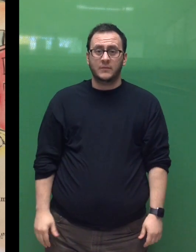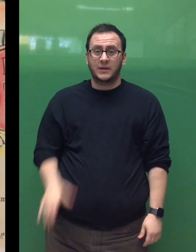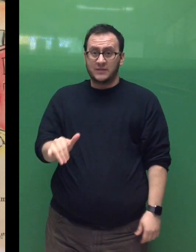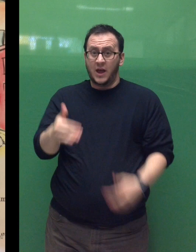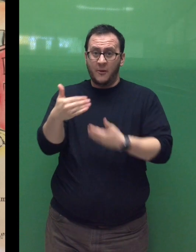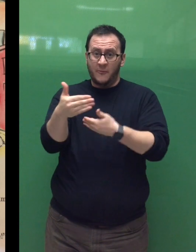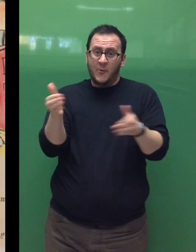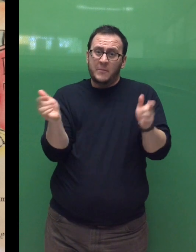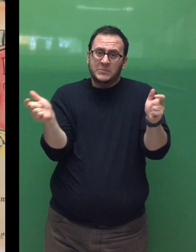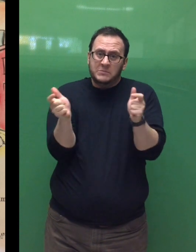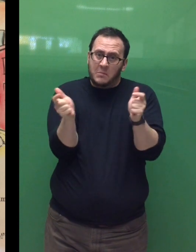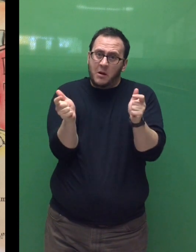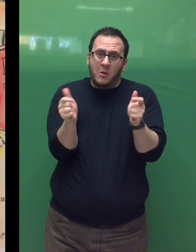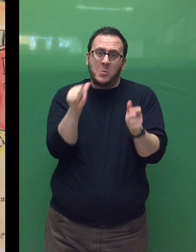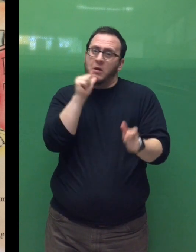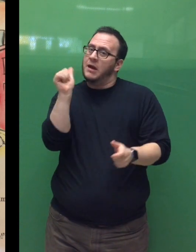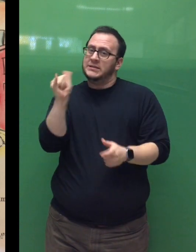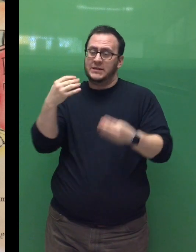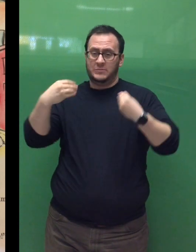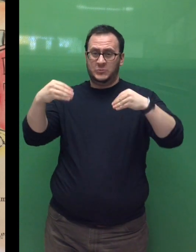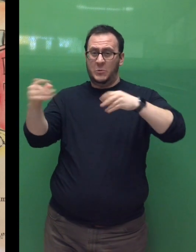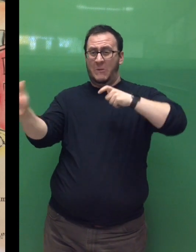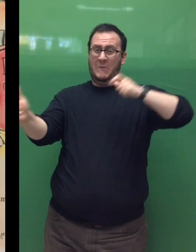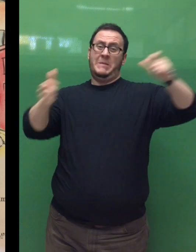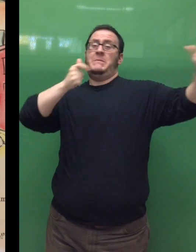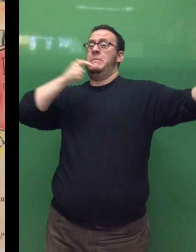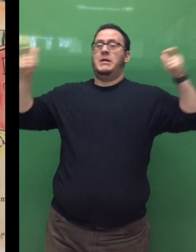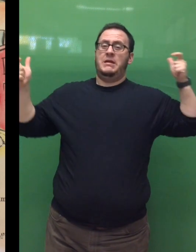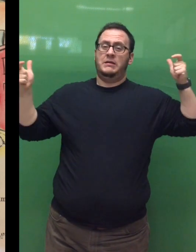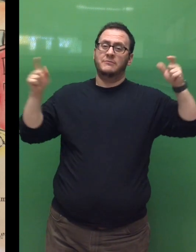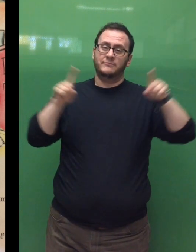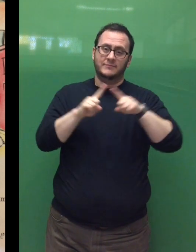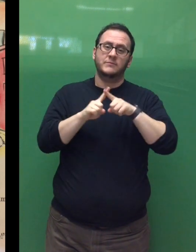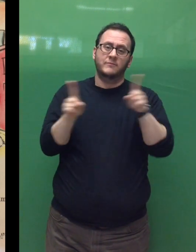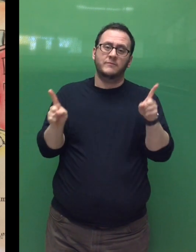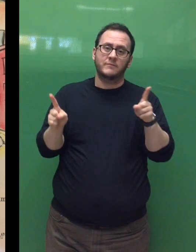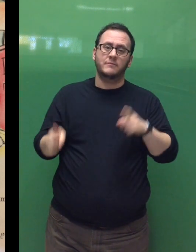The room was small. Nothing like that enormous palace in the department store.